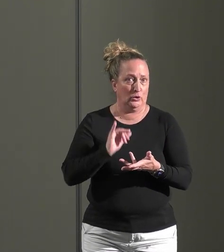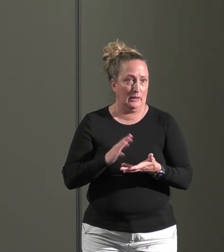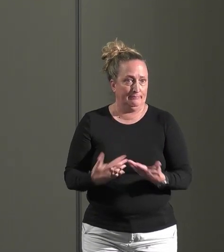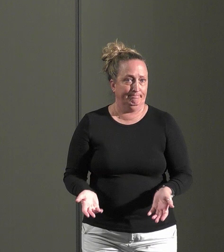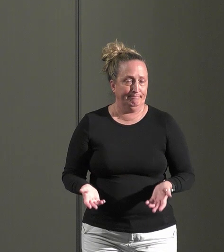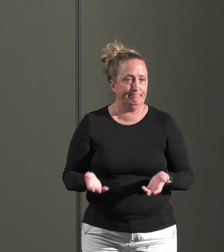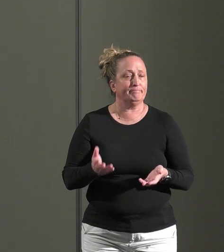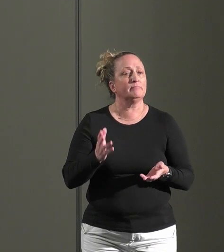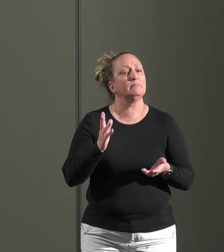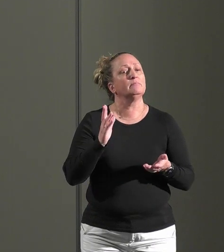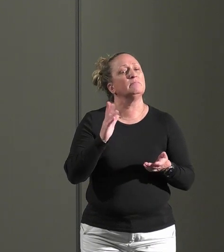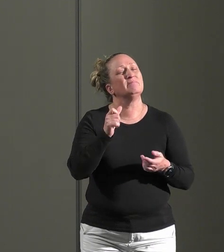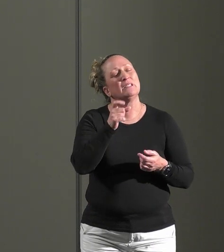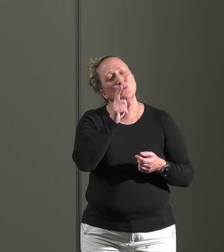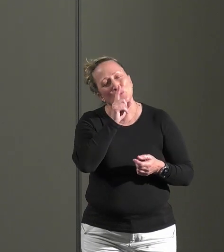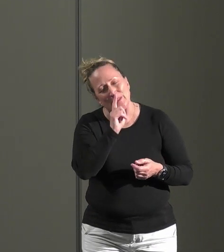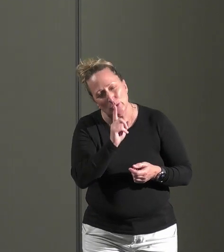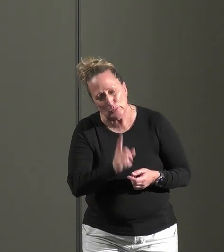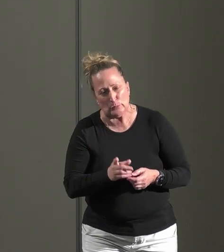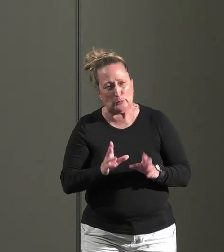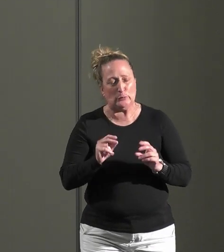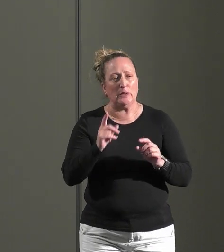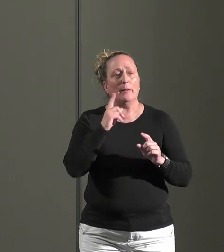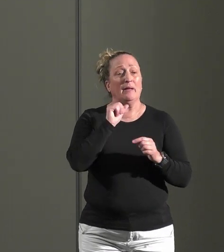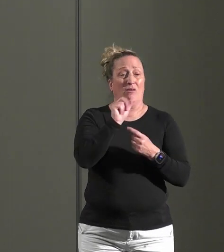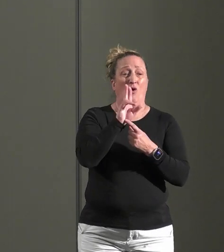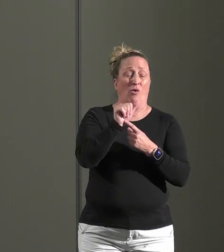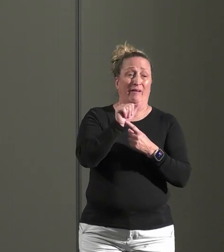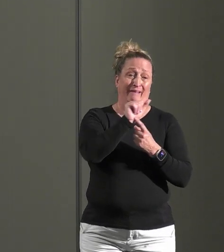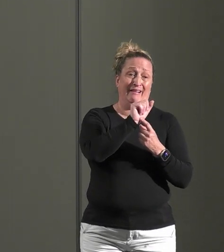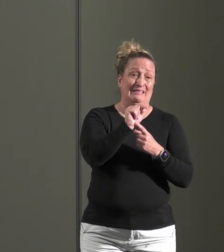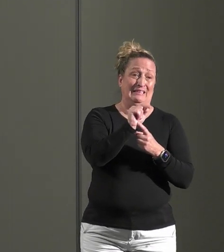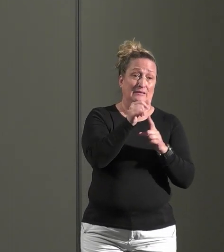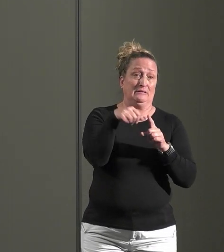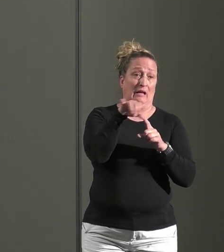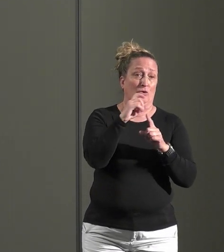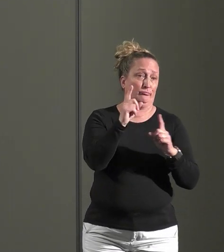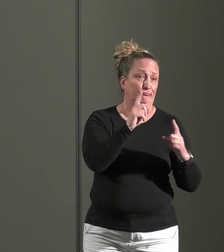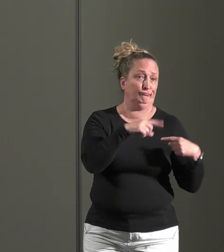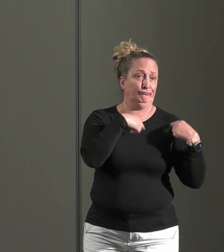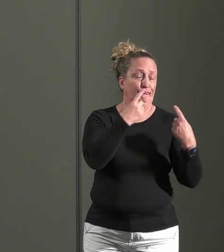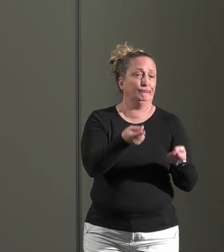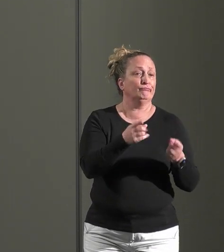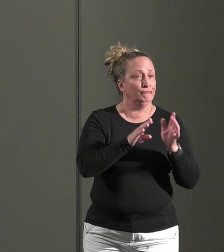And that's not quite true. There is ARIA-AT standard that has been in development for a